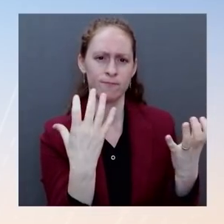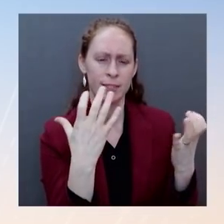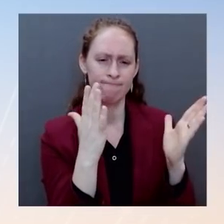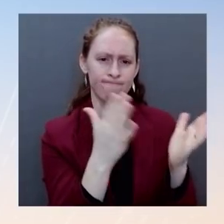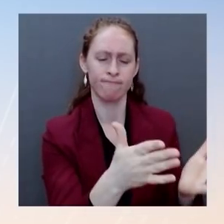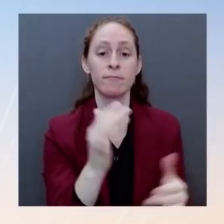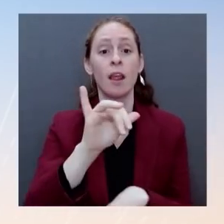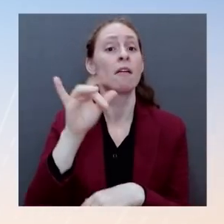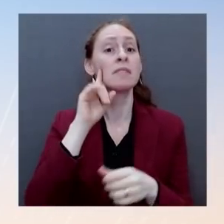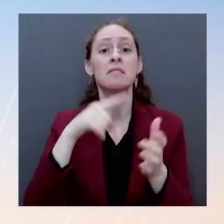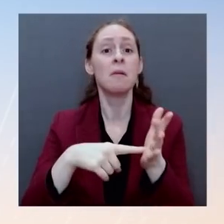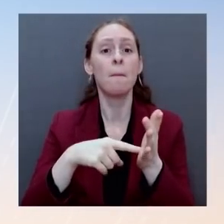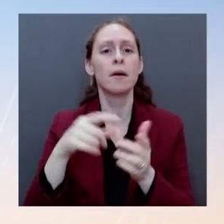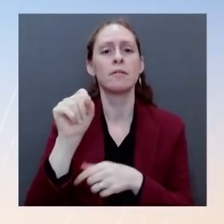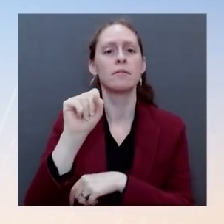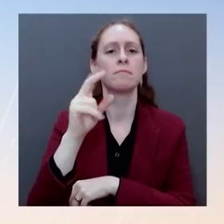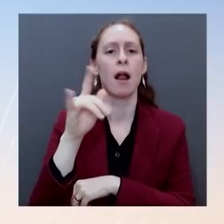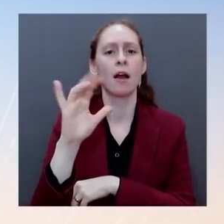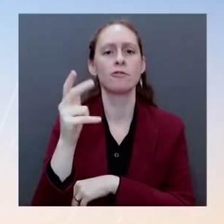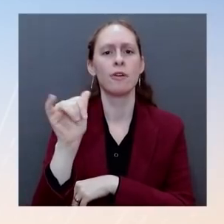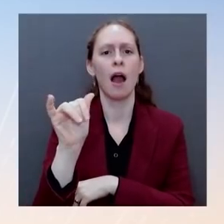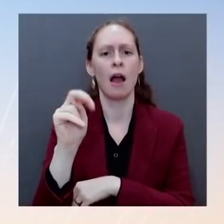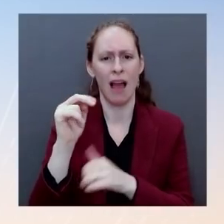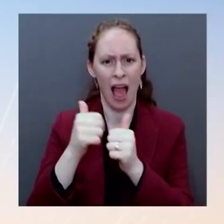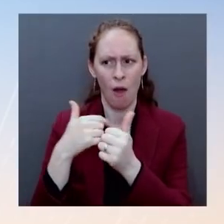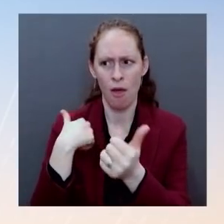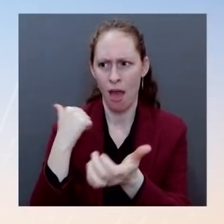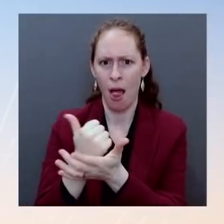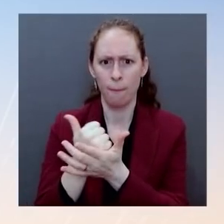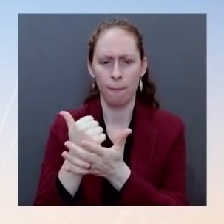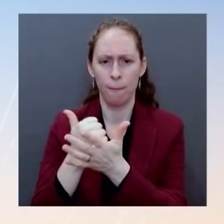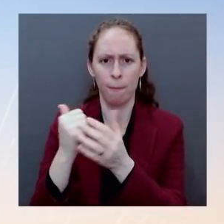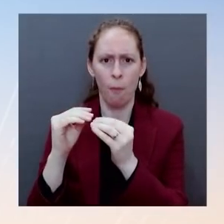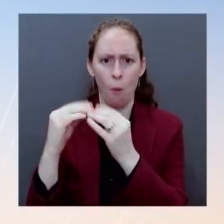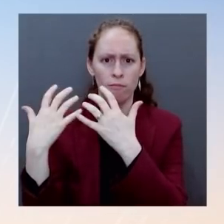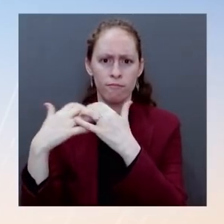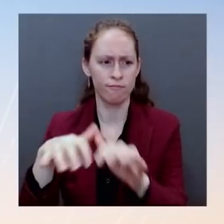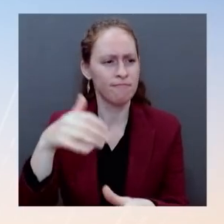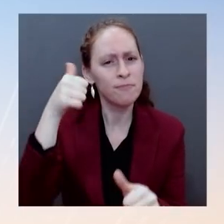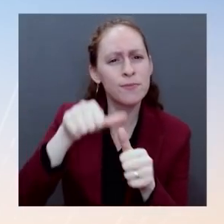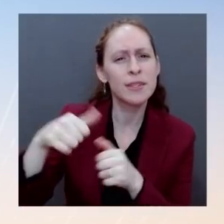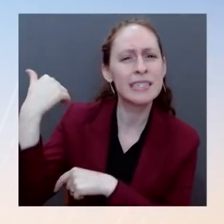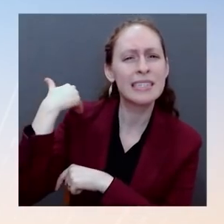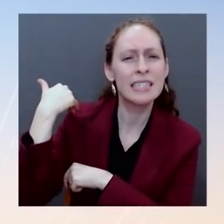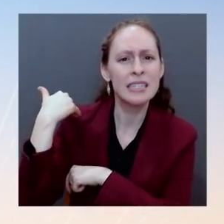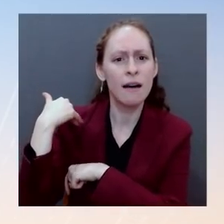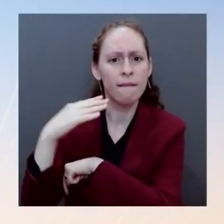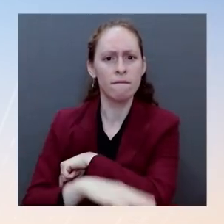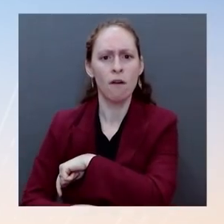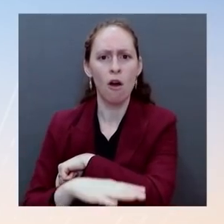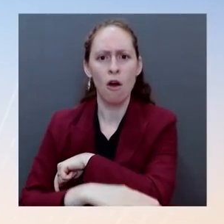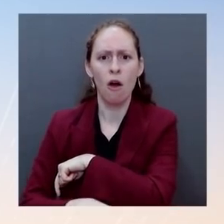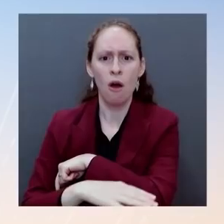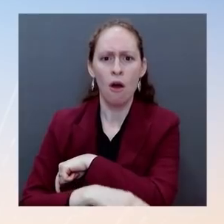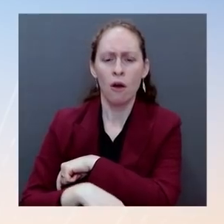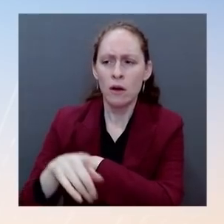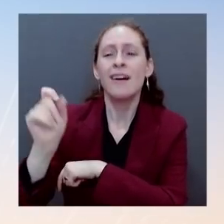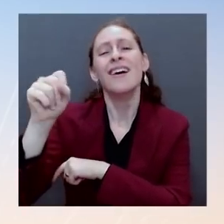and early fall, both because of COVID factors but also buying behavior of major retailers